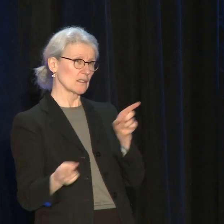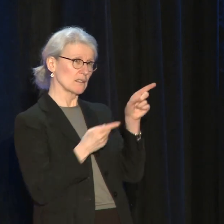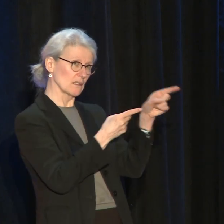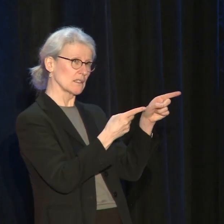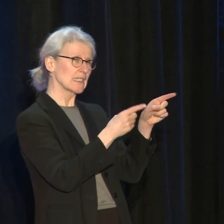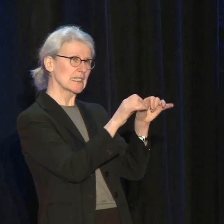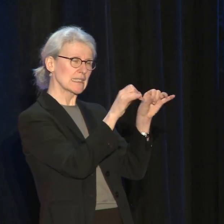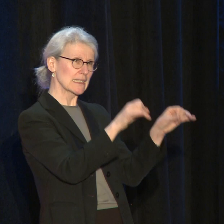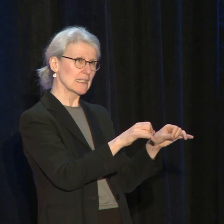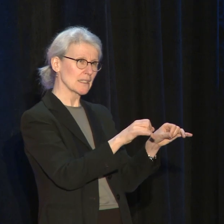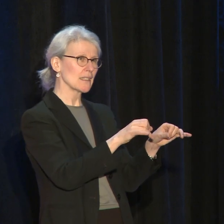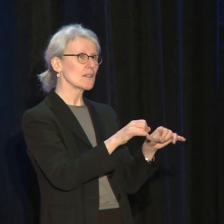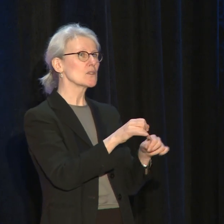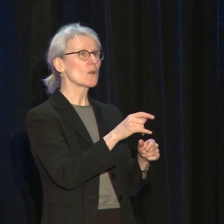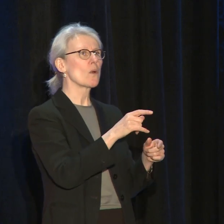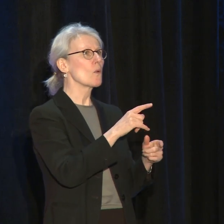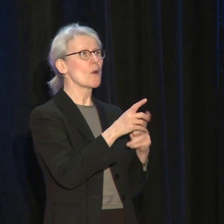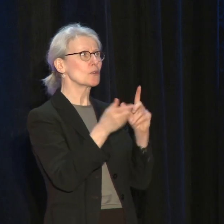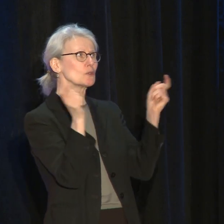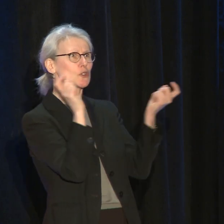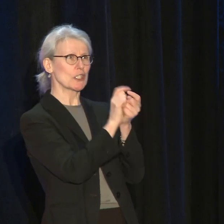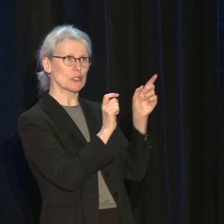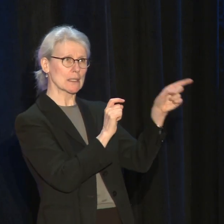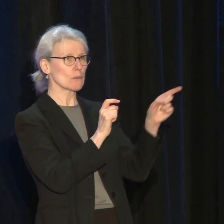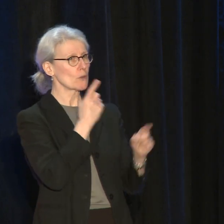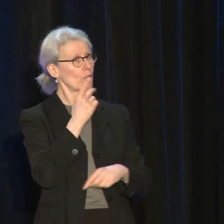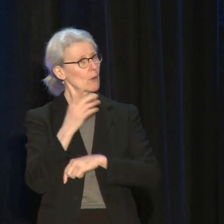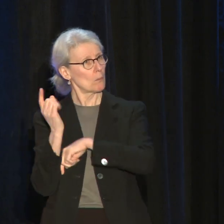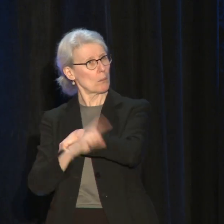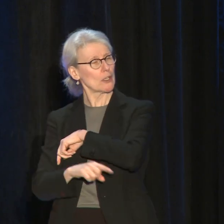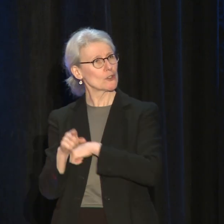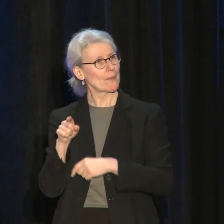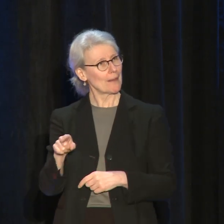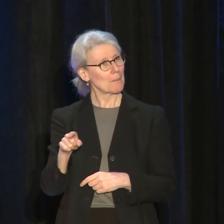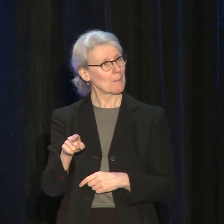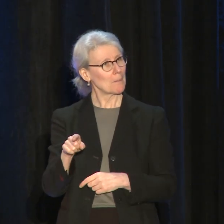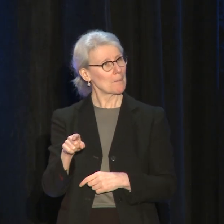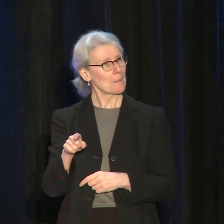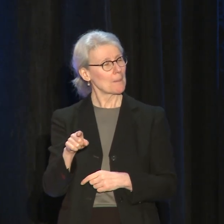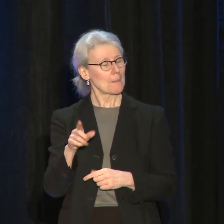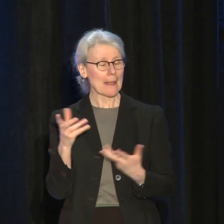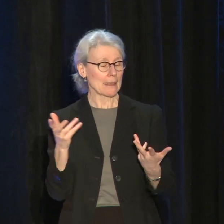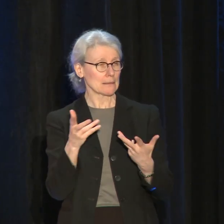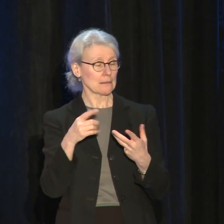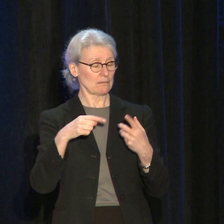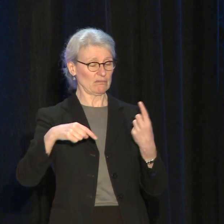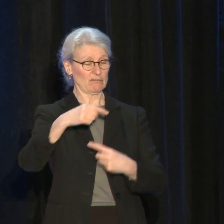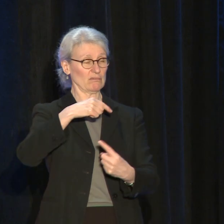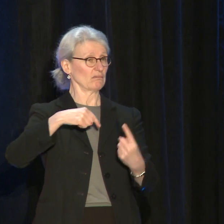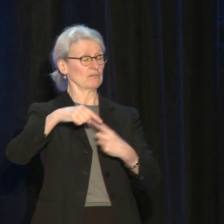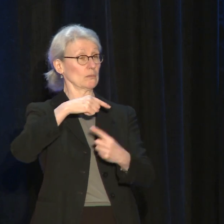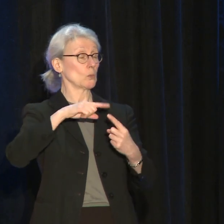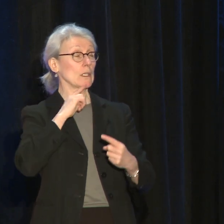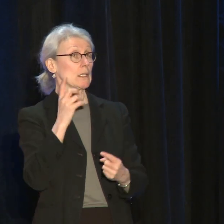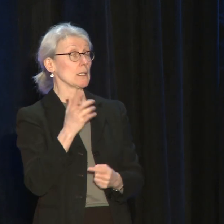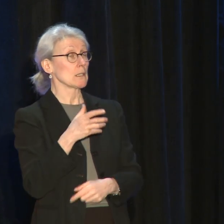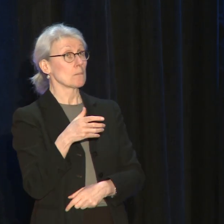instead of changing the underlying social inequities. It's the most powerful but the most